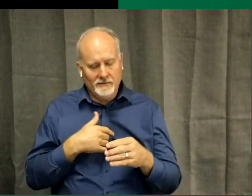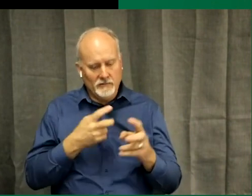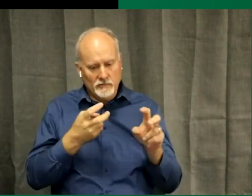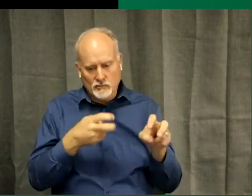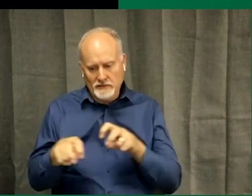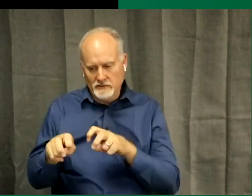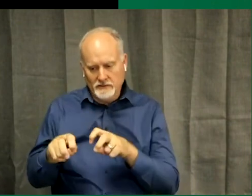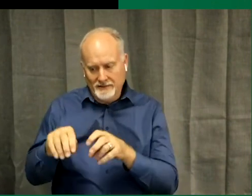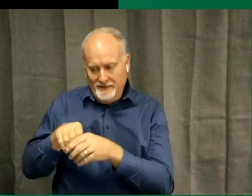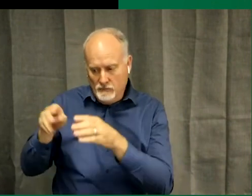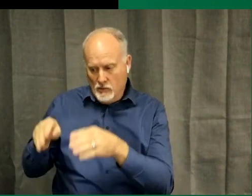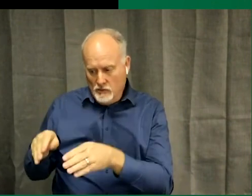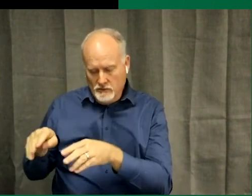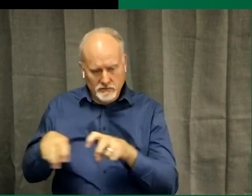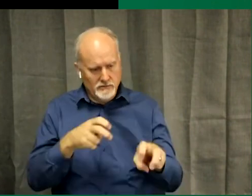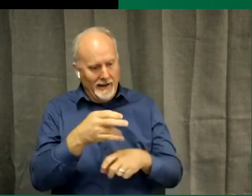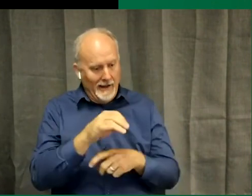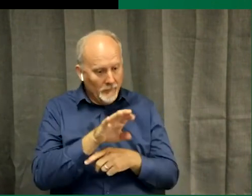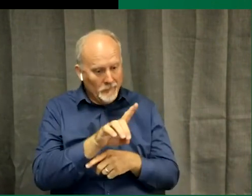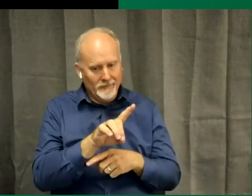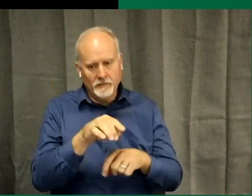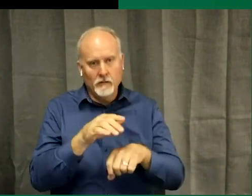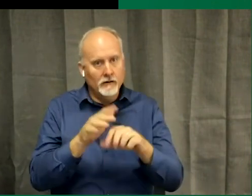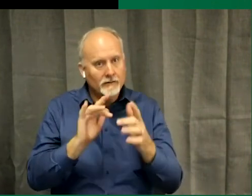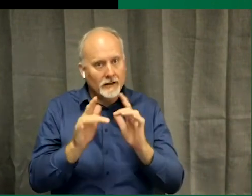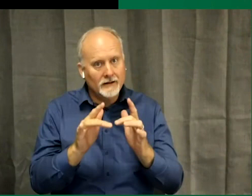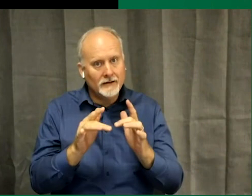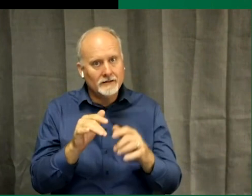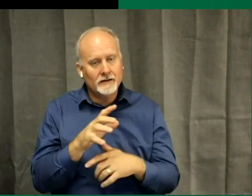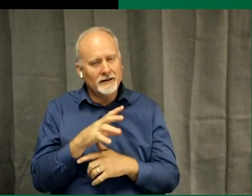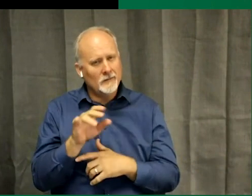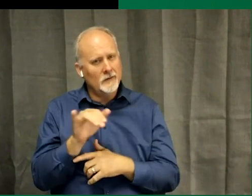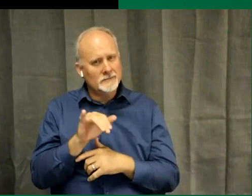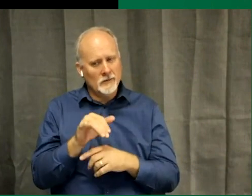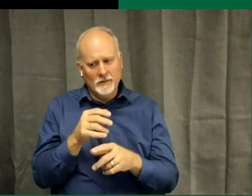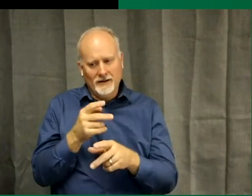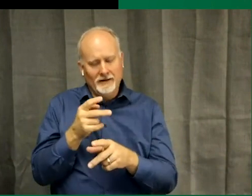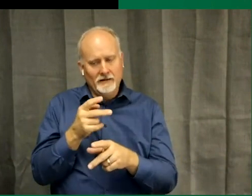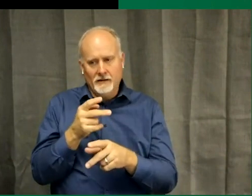in person to being hybrid to being online and also handling things within society like voter